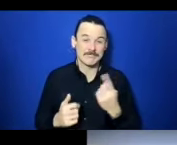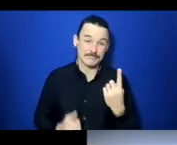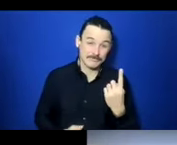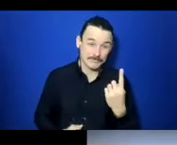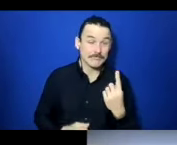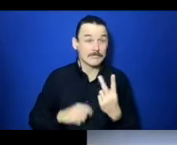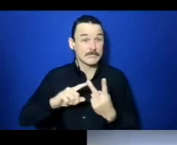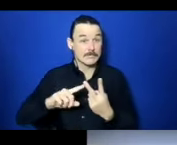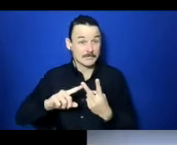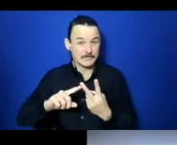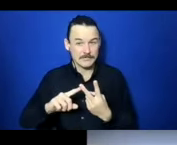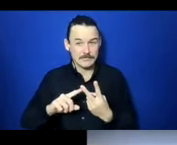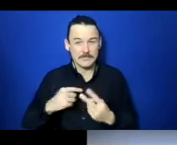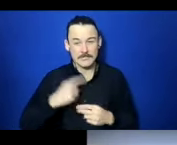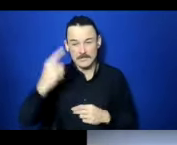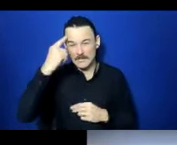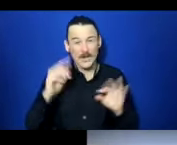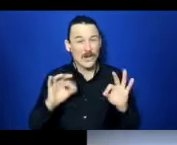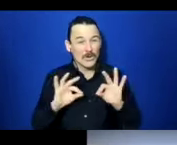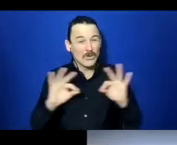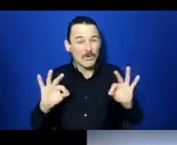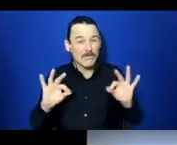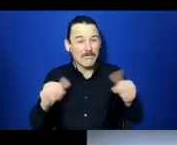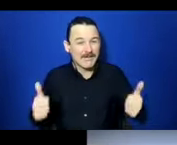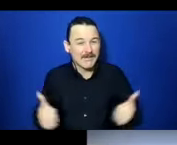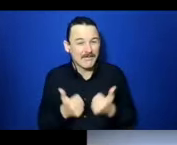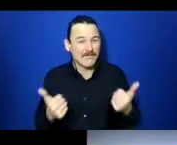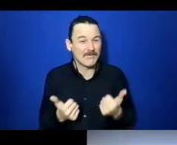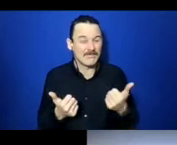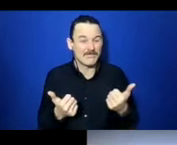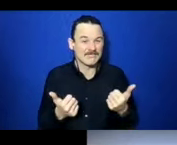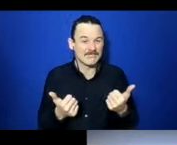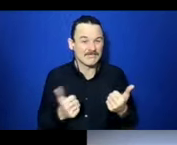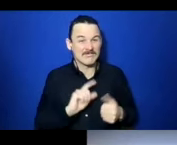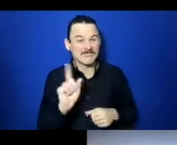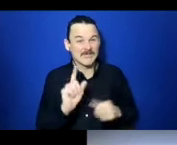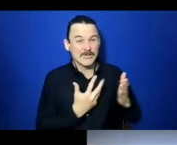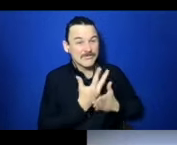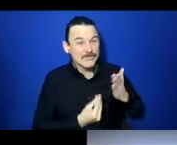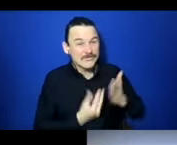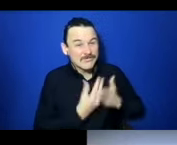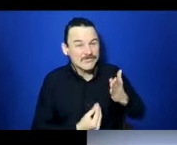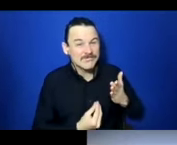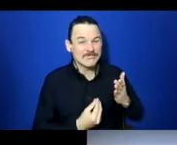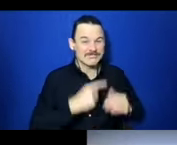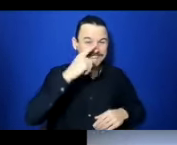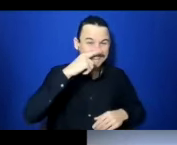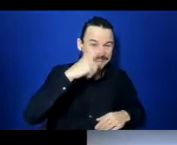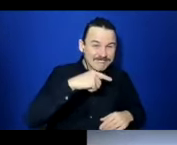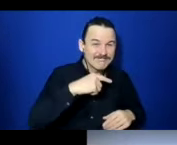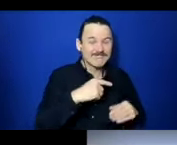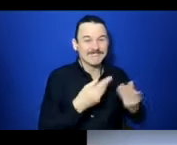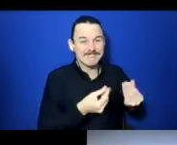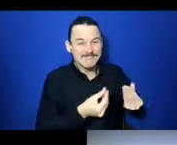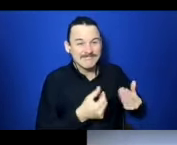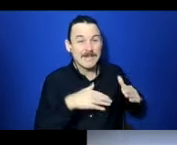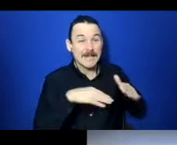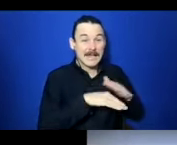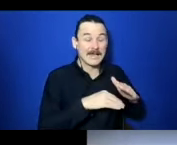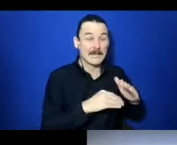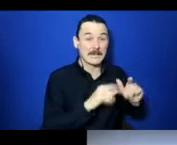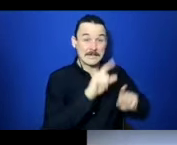enough capacity in cities to have city leaders and civil servants and municipal officers,